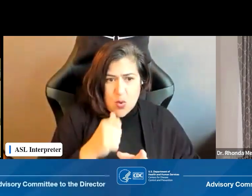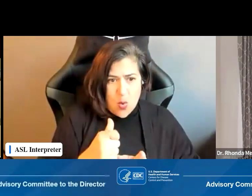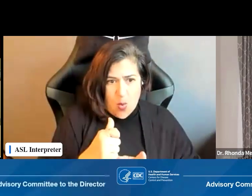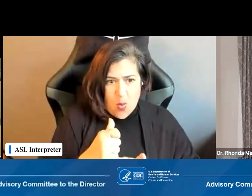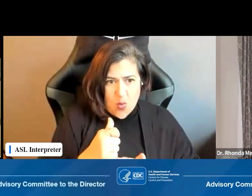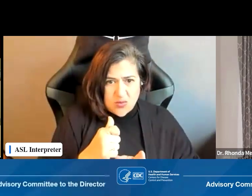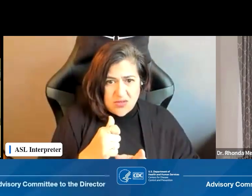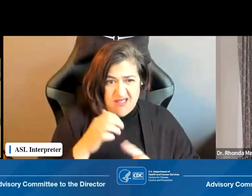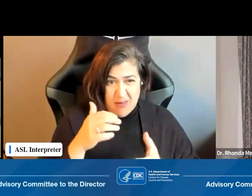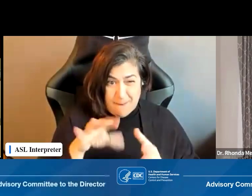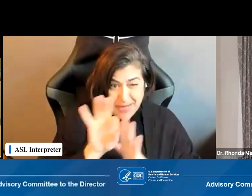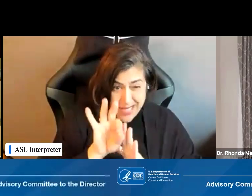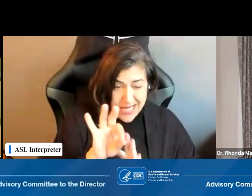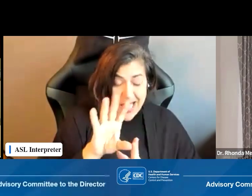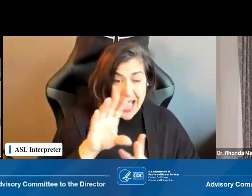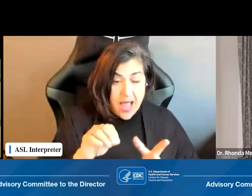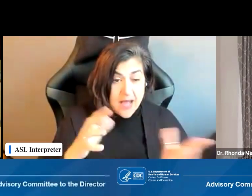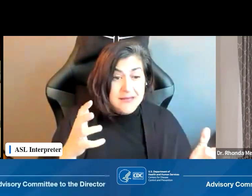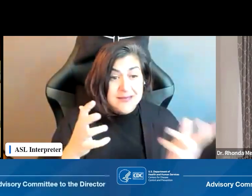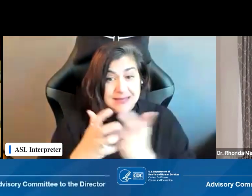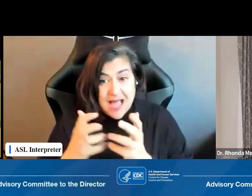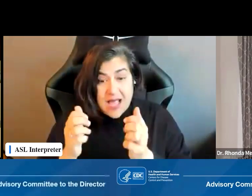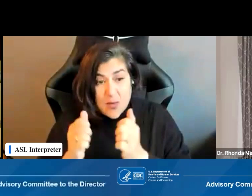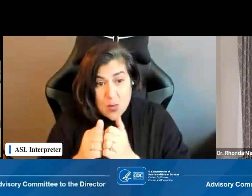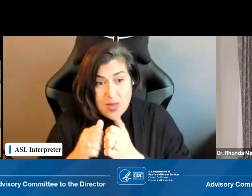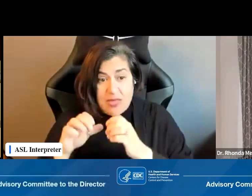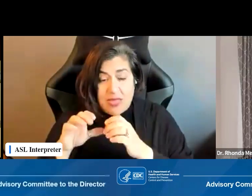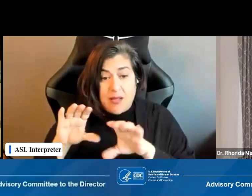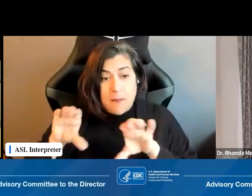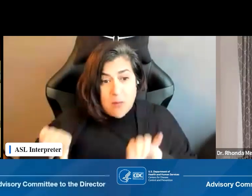to it, and those performance measures are tied to, they're not only their accountability,